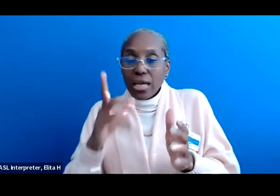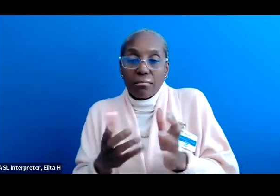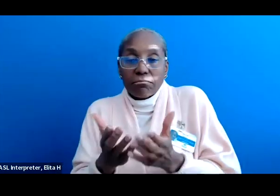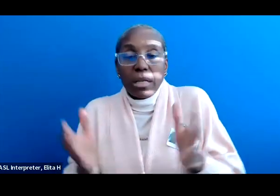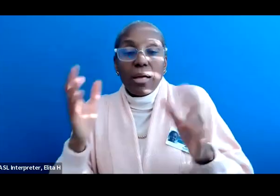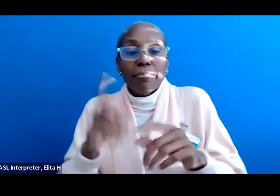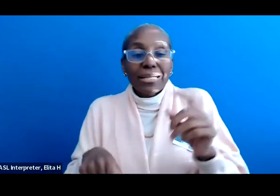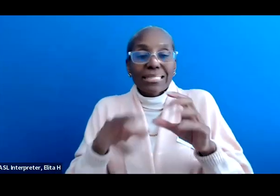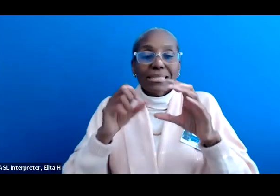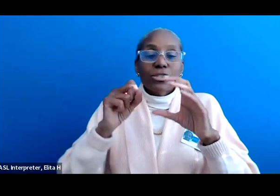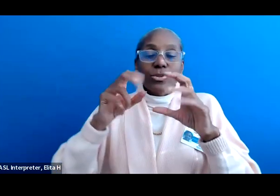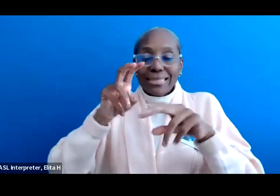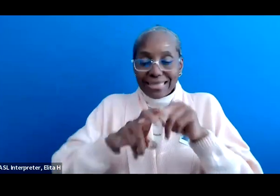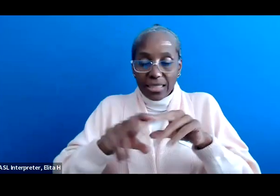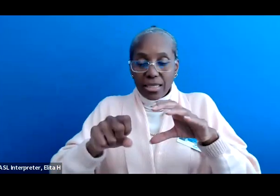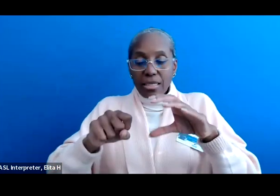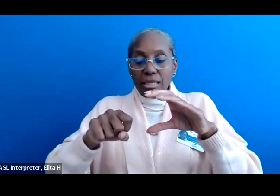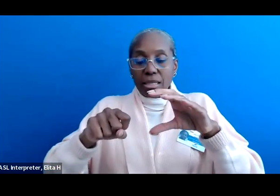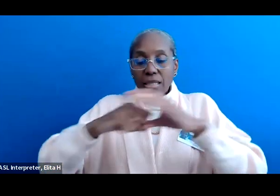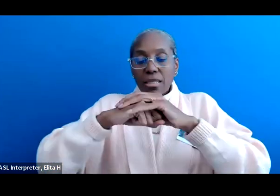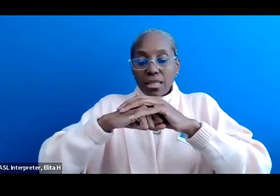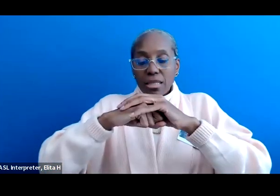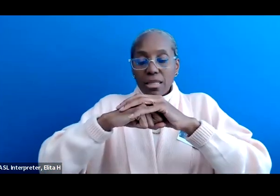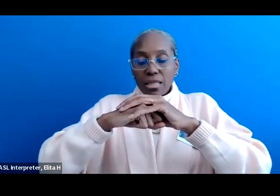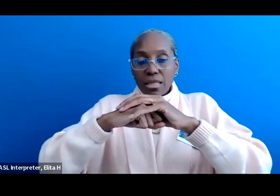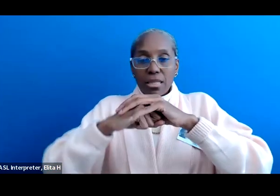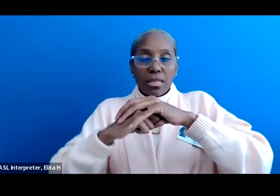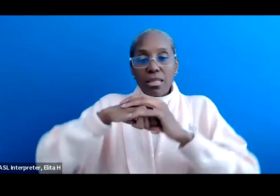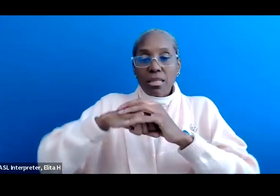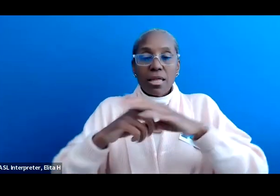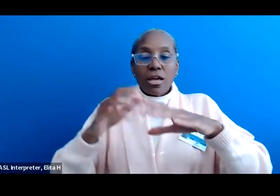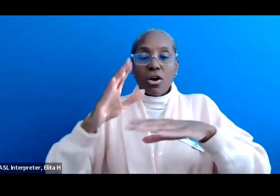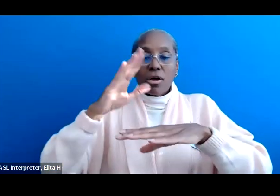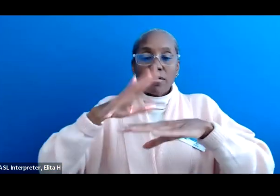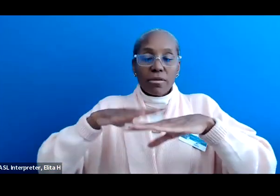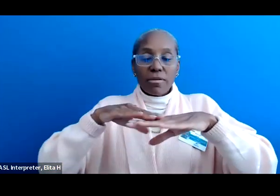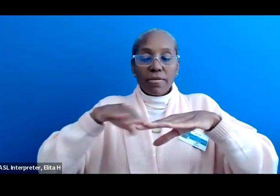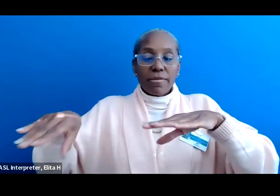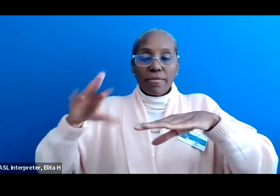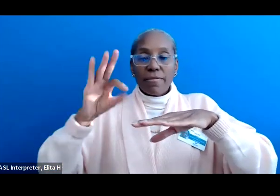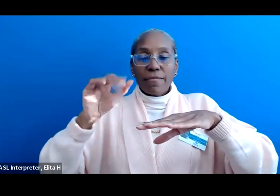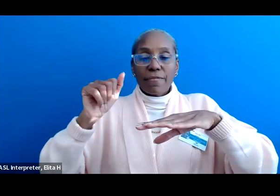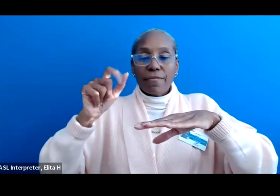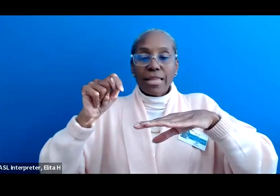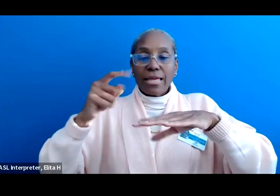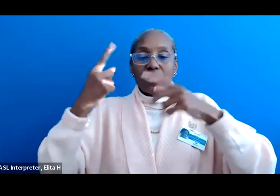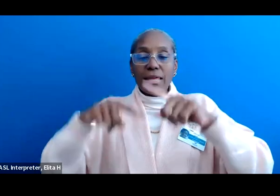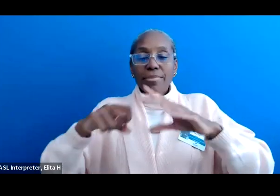But when you're sitting like that, this tends to kind of, when you're sitting on a flat one, it tends to kind of pull out a little bit.